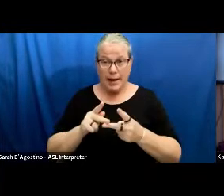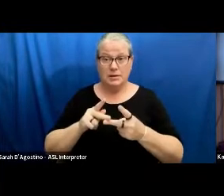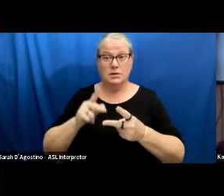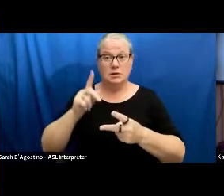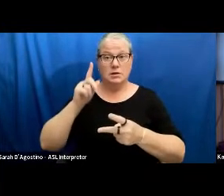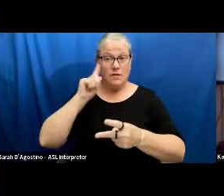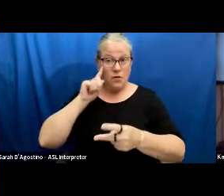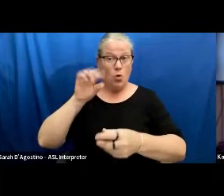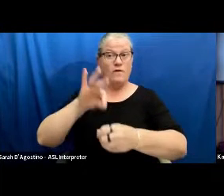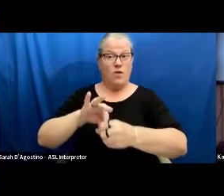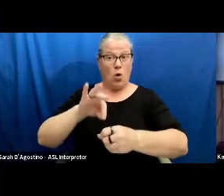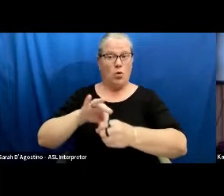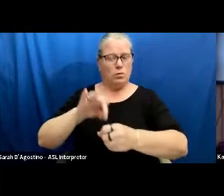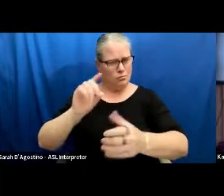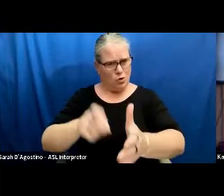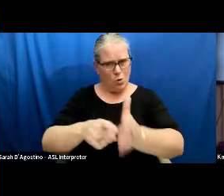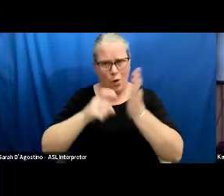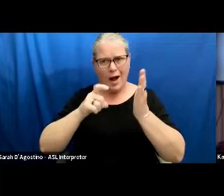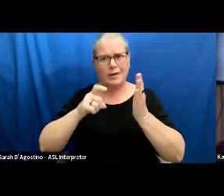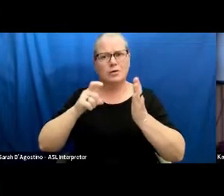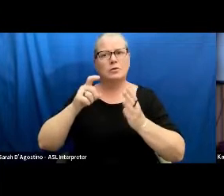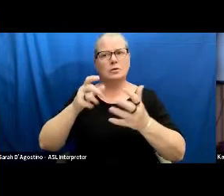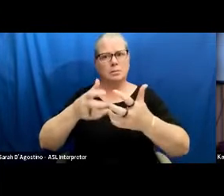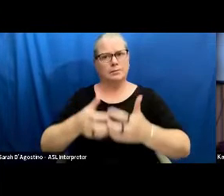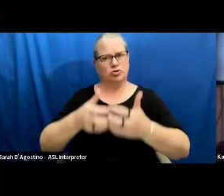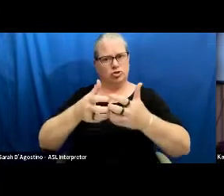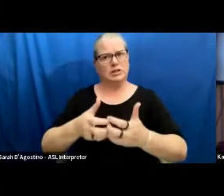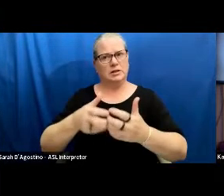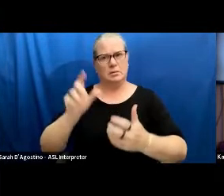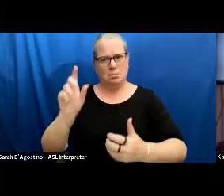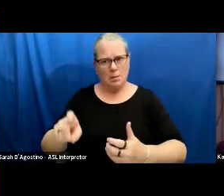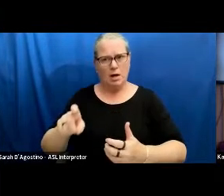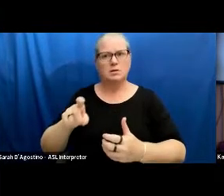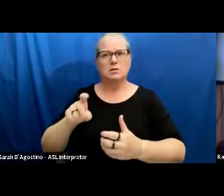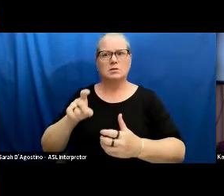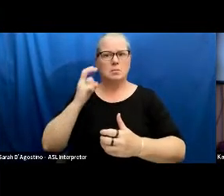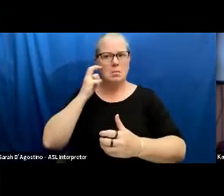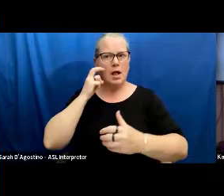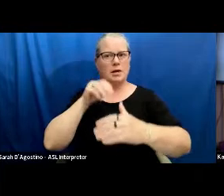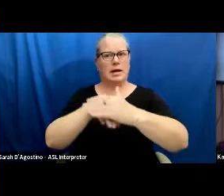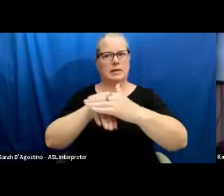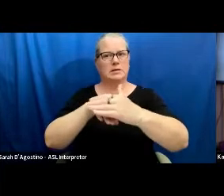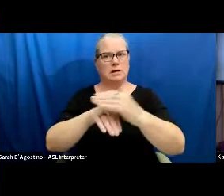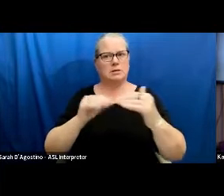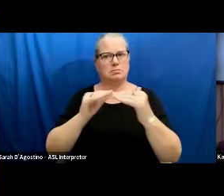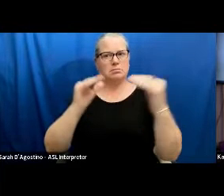have an accessible voting machine and in fact if you encounter a polling place that does not